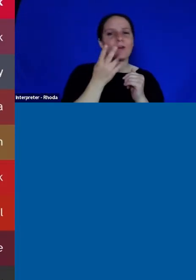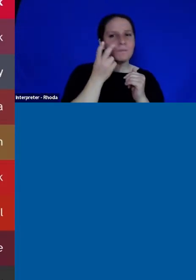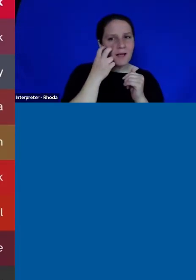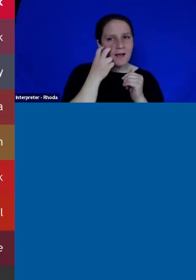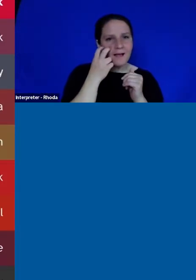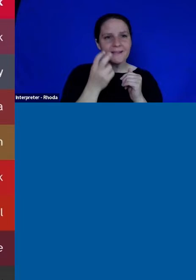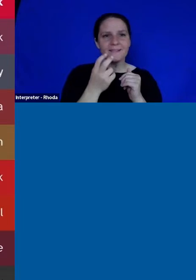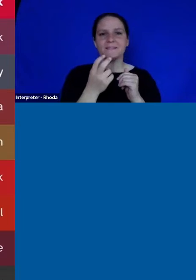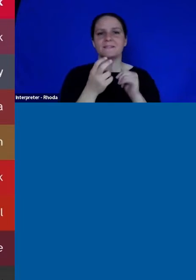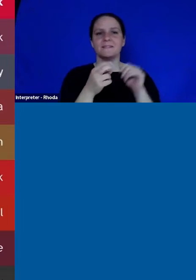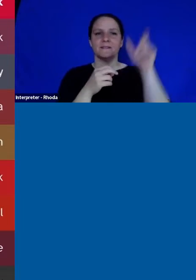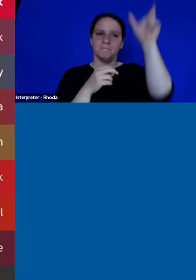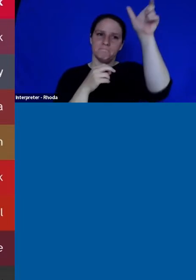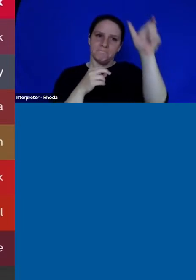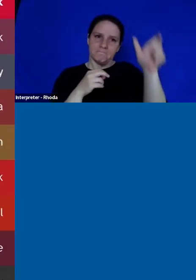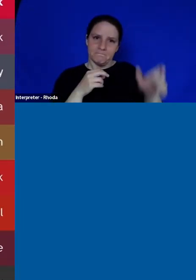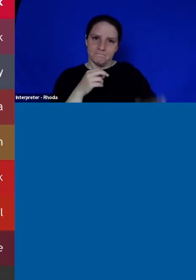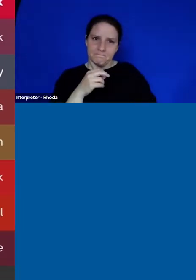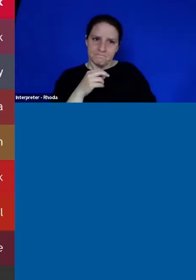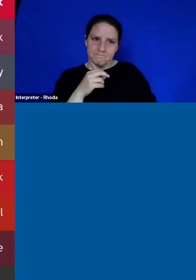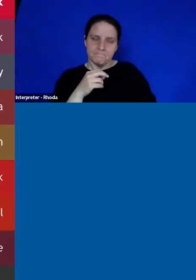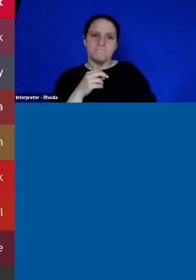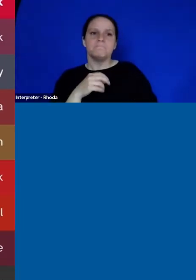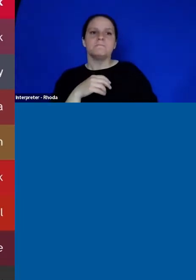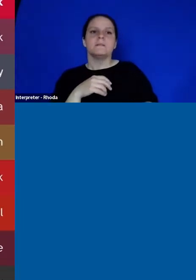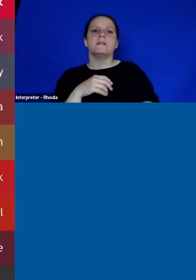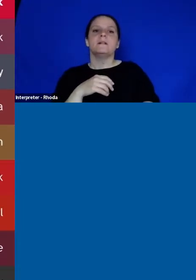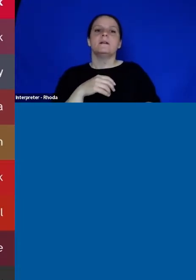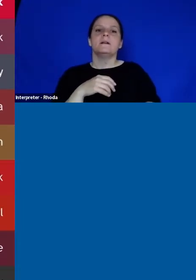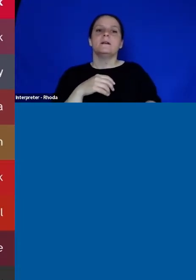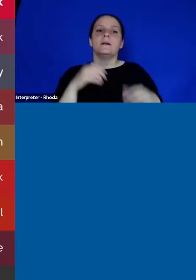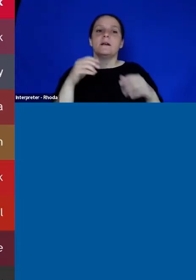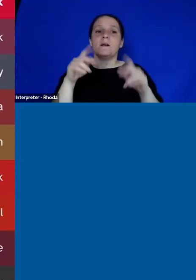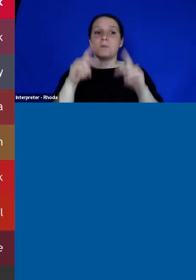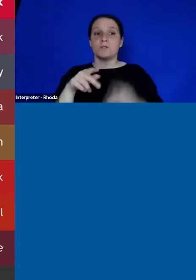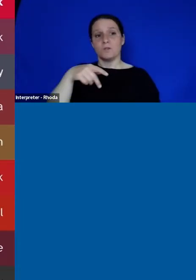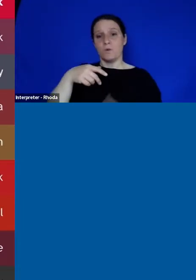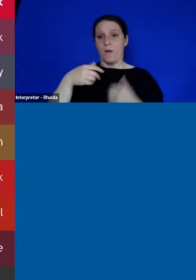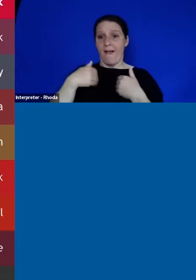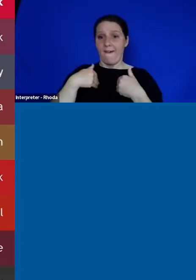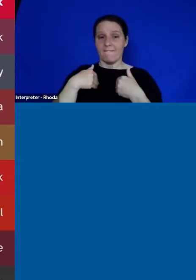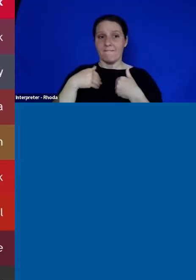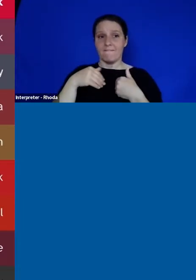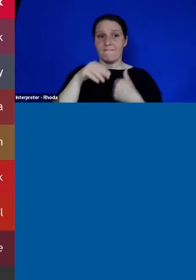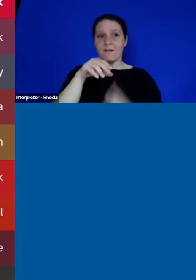We have the original green, yellow, and hot pink, but to someone with protanomaly or red-weak cones,